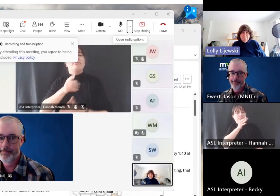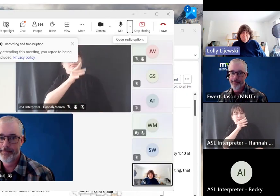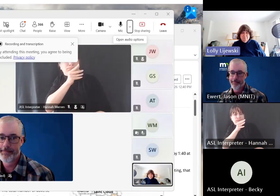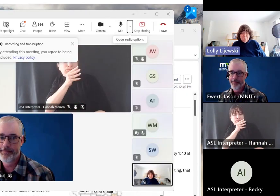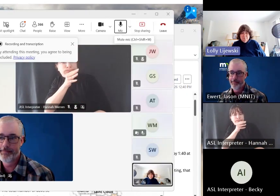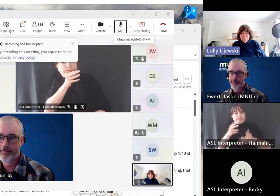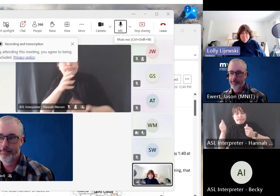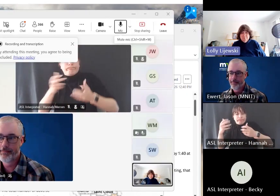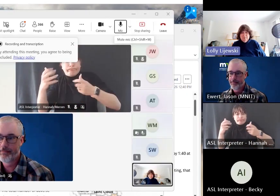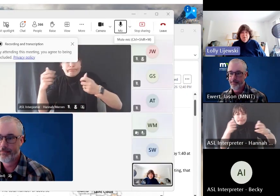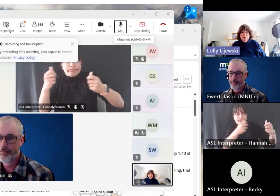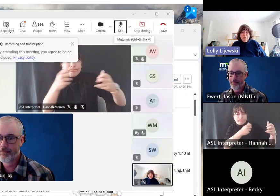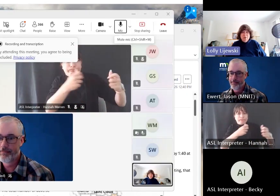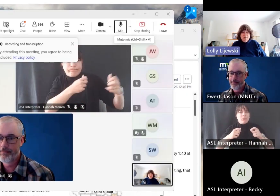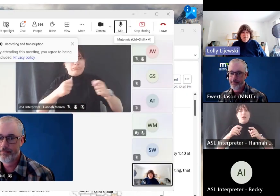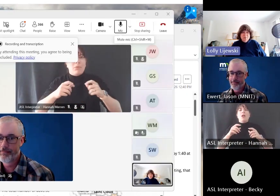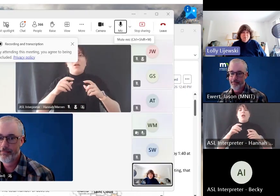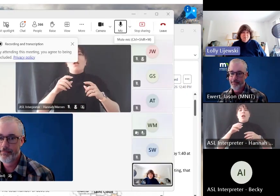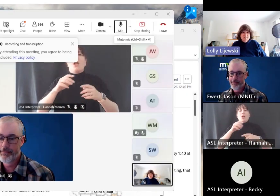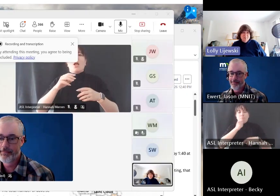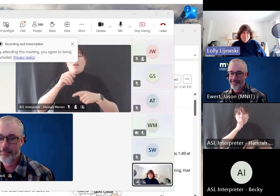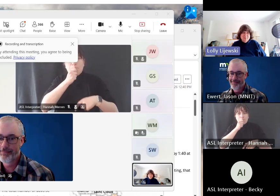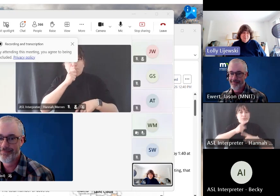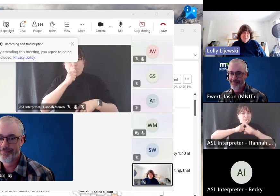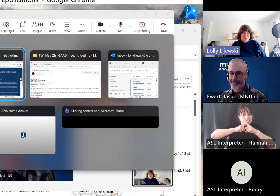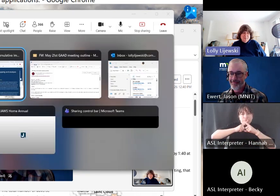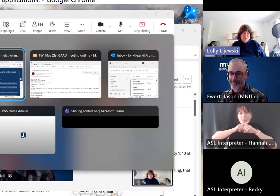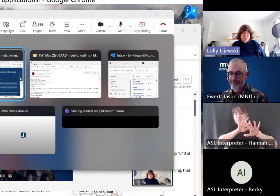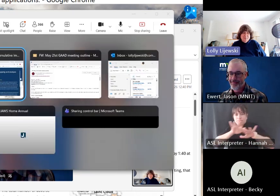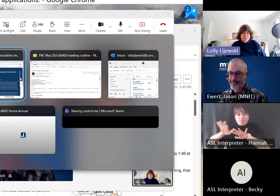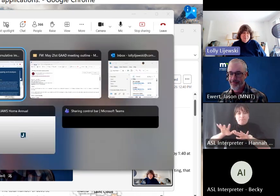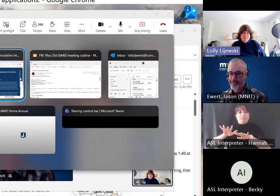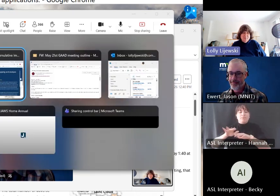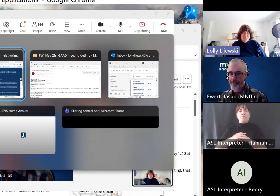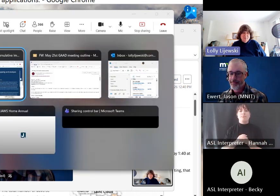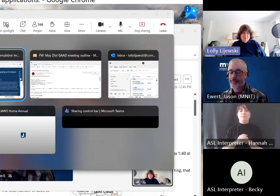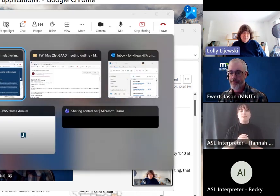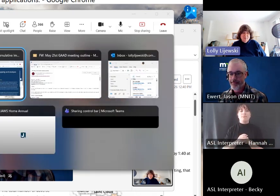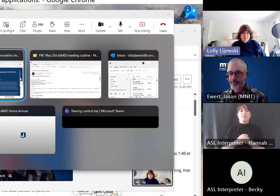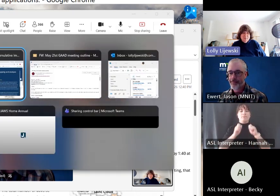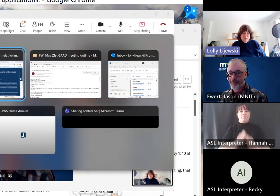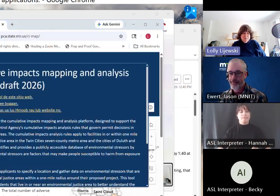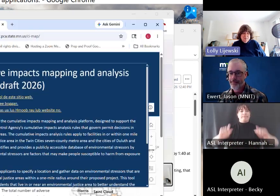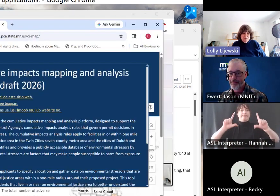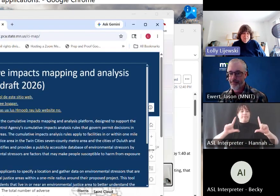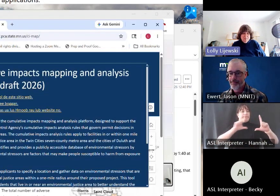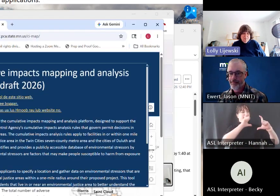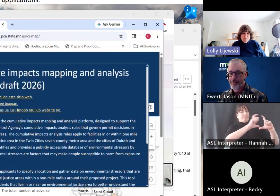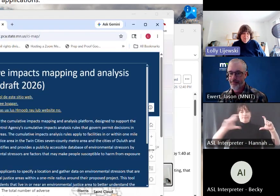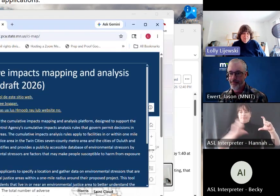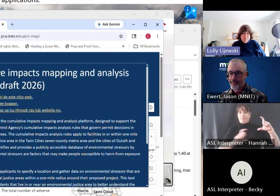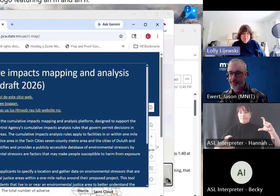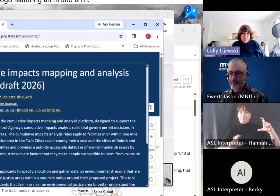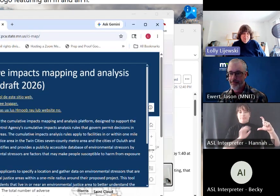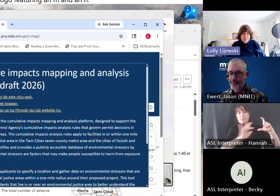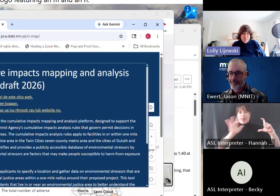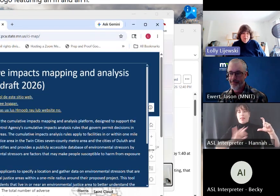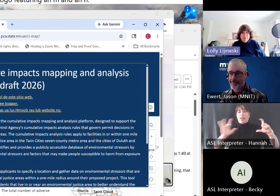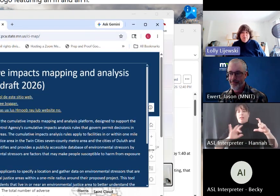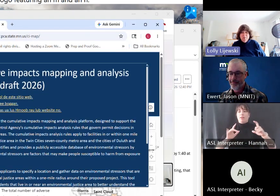Open audio options. Button collapse. Mute button. I tried to. Task switching-- map of cumulative impacts for permit application, dash Google Chrome. To move to an item-- Map of cumulative-- Minnesota Pollution--